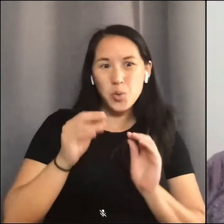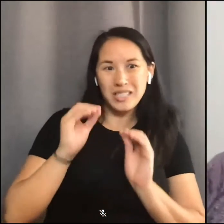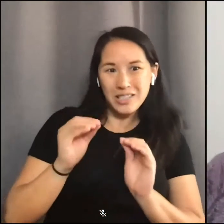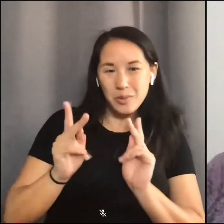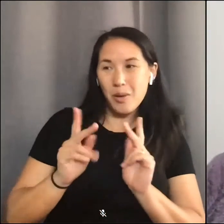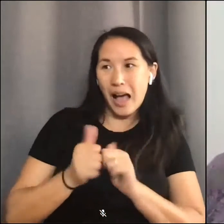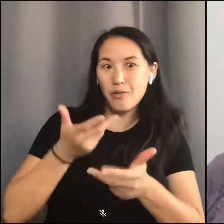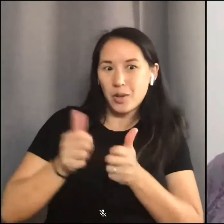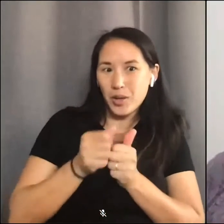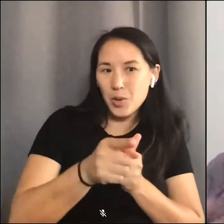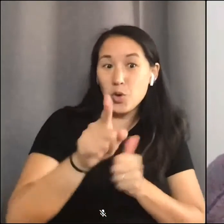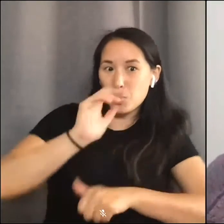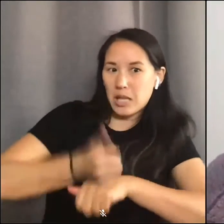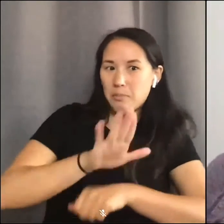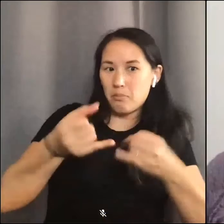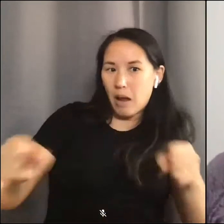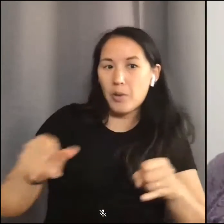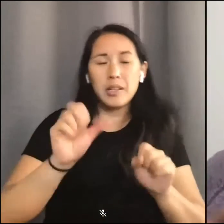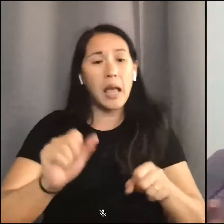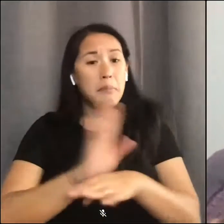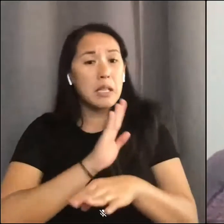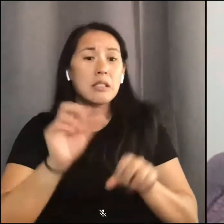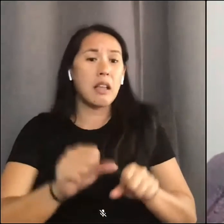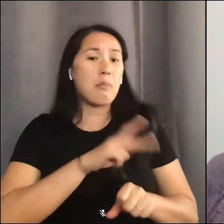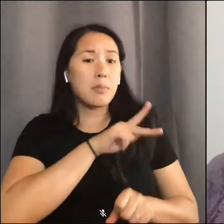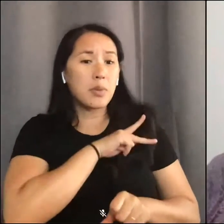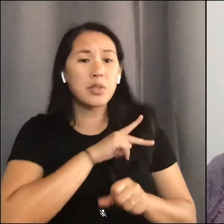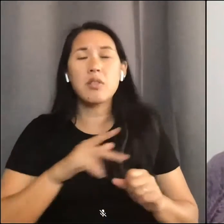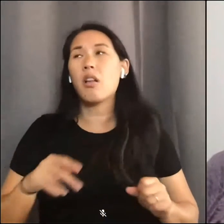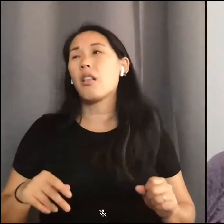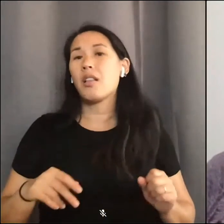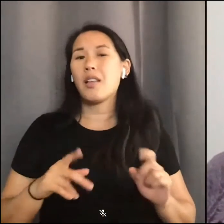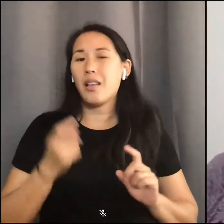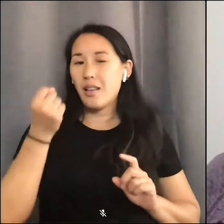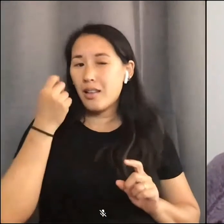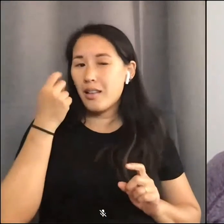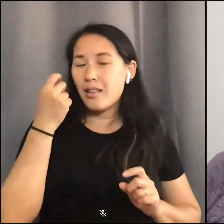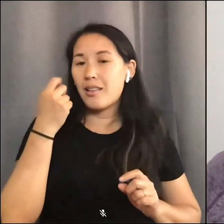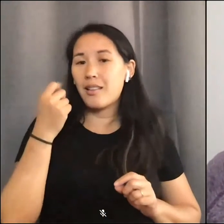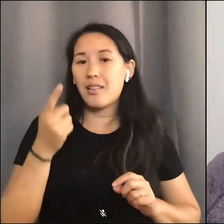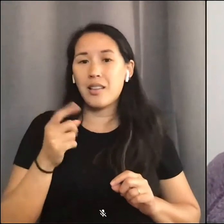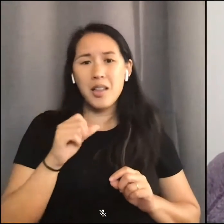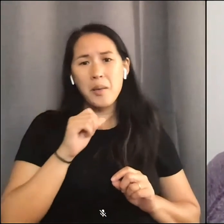and it can be done in business it can be done on personal but um don't let the inbox control you